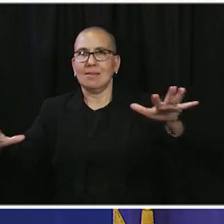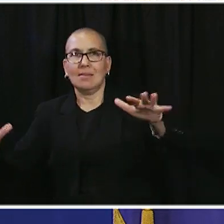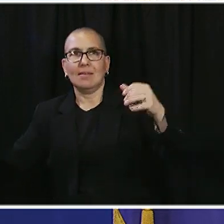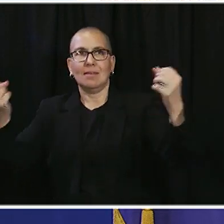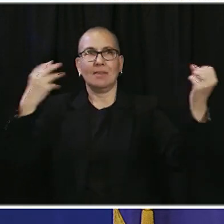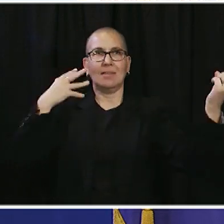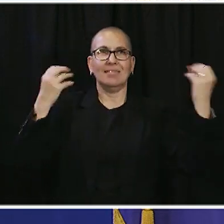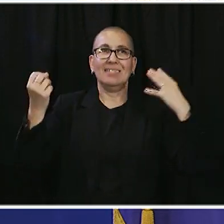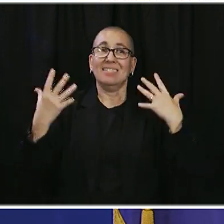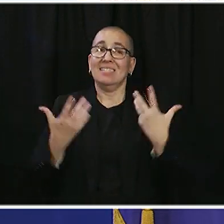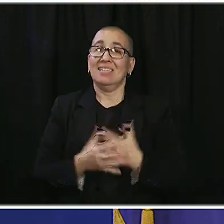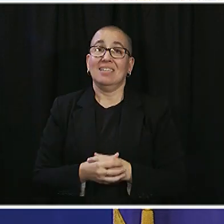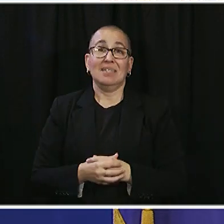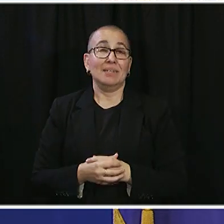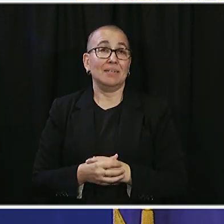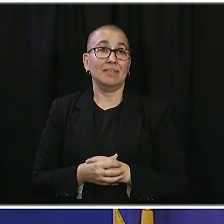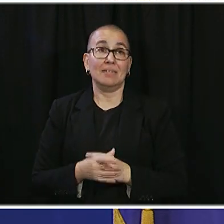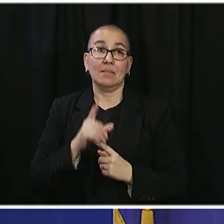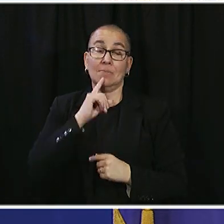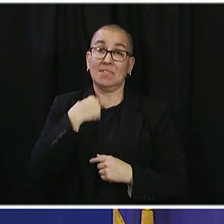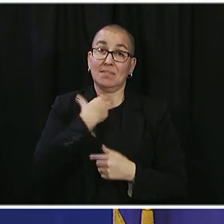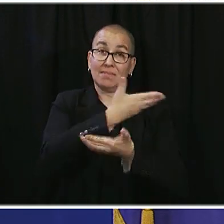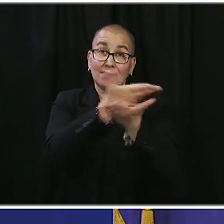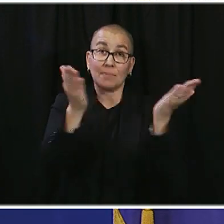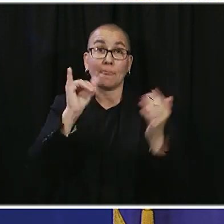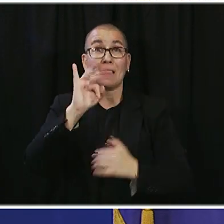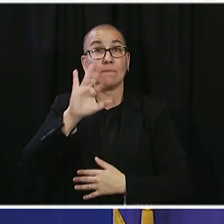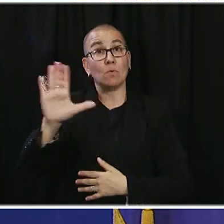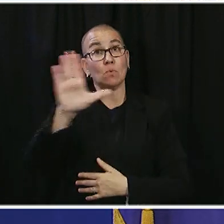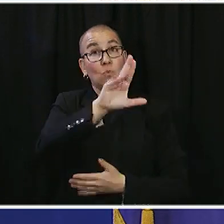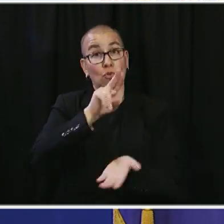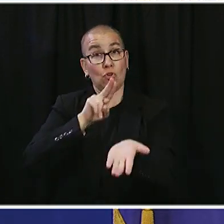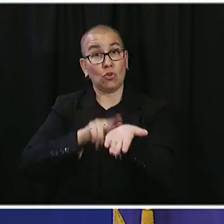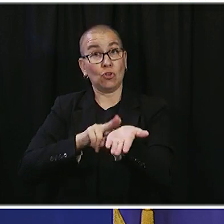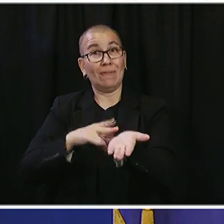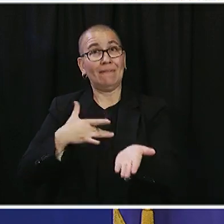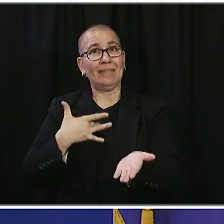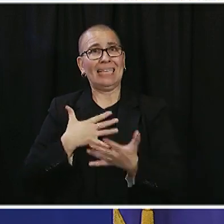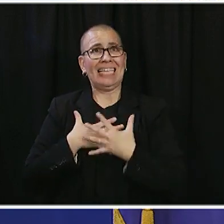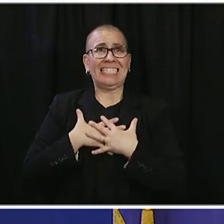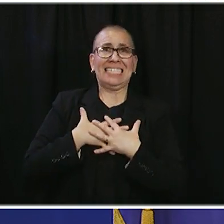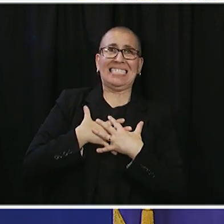ASKED TO DO RIGHT NOW. WHAT I WOULD SAY TO MINNESOTANS,